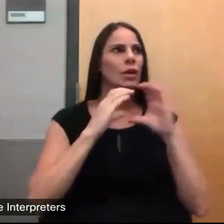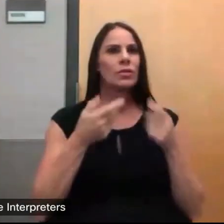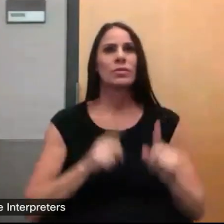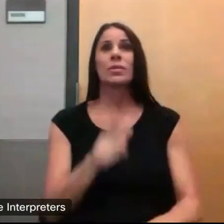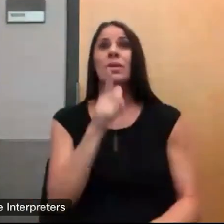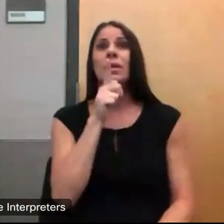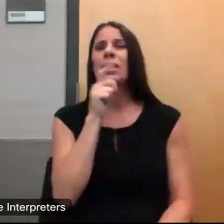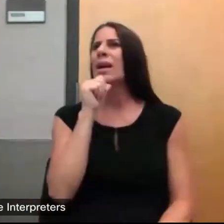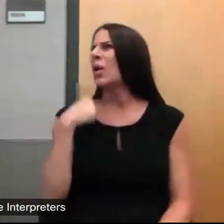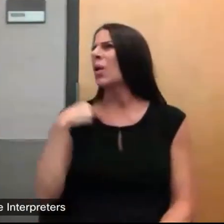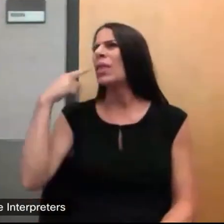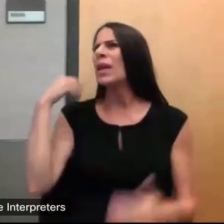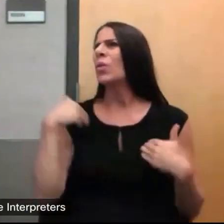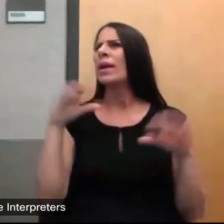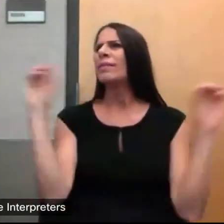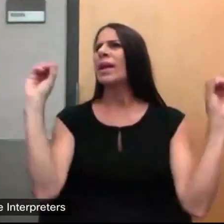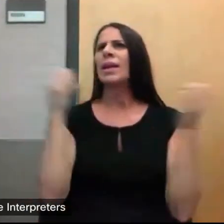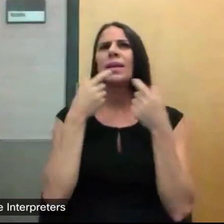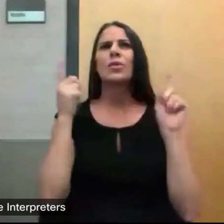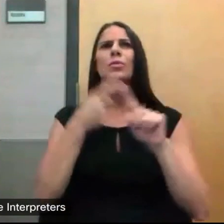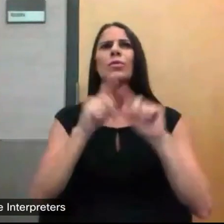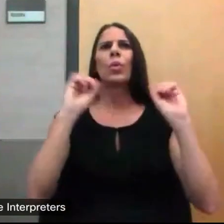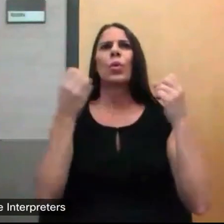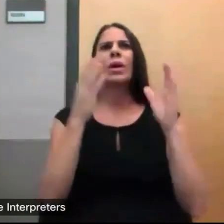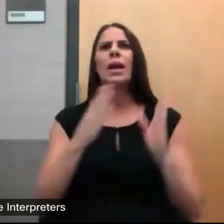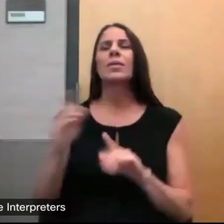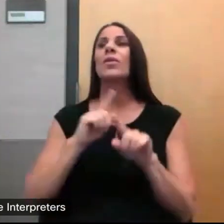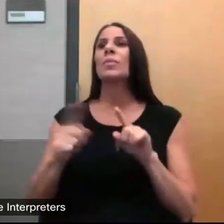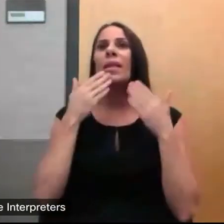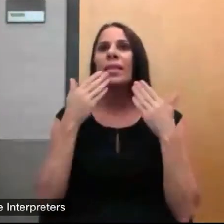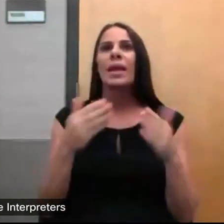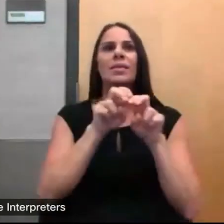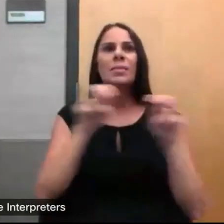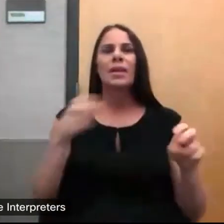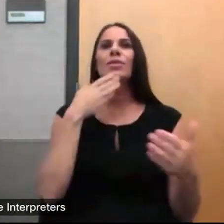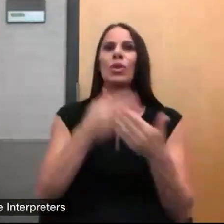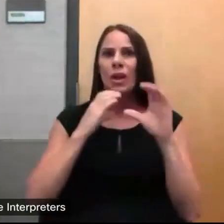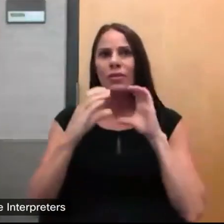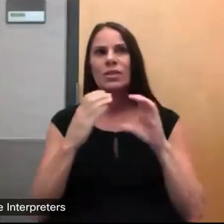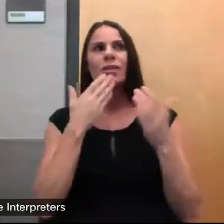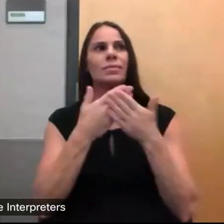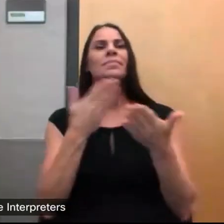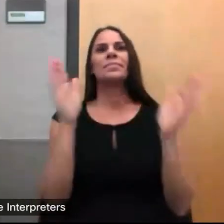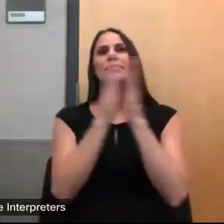our organizers, but just want to say, thank you again to all of our panelists for all the conversation today. Yep. Most important job that I have is to describe lunch etiquette. So there are box lunches outside the room here. Please, you know, grab 1 they're different kinds that are labeled, um, feel free to bring it in here. If you'd like to eat.